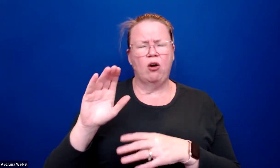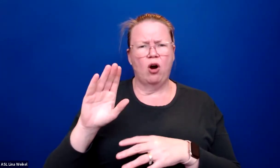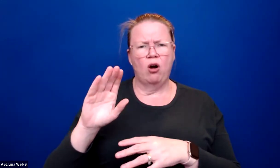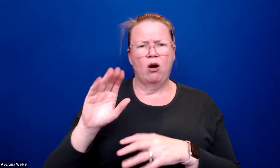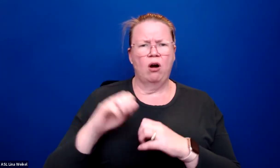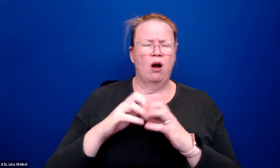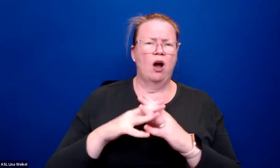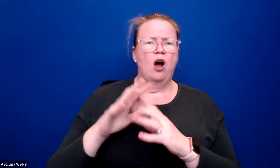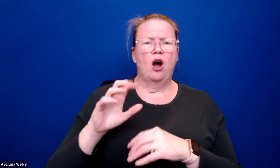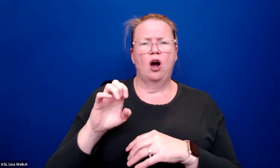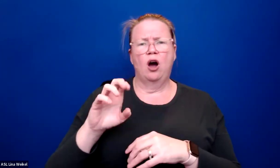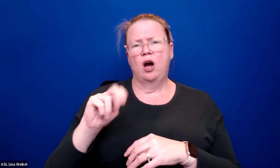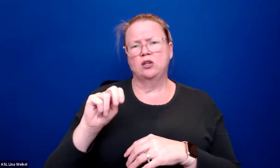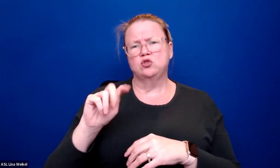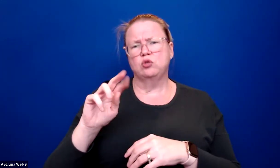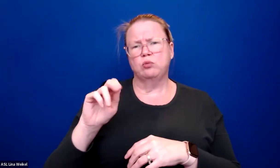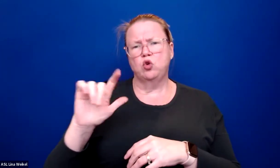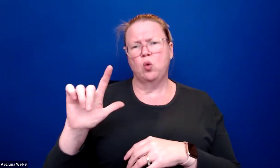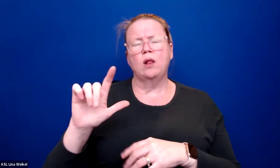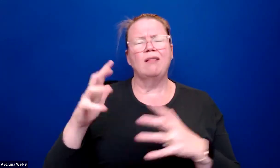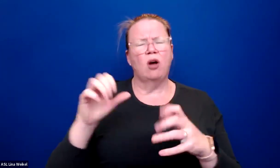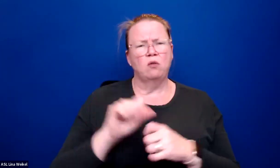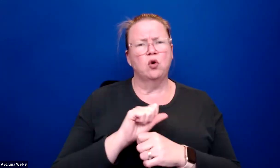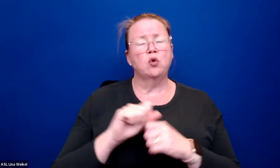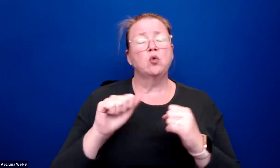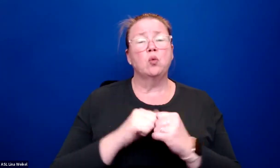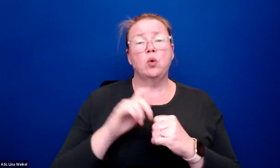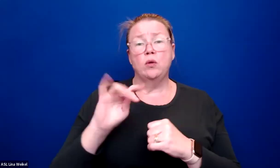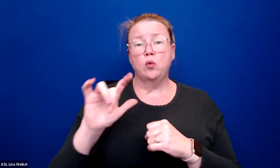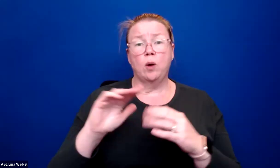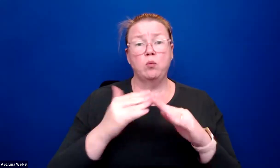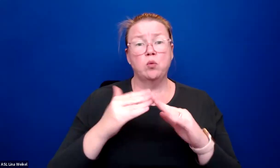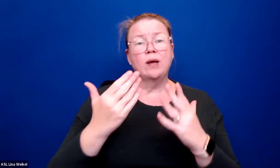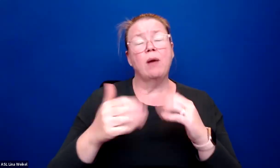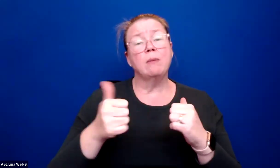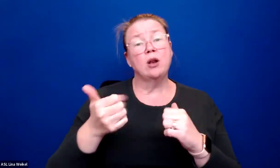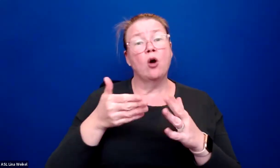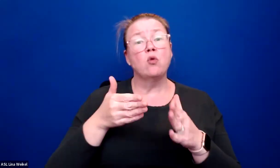Elissa w/ APRIL: with the tribal community. Elissa w/ APRIL: So you might. That might be. Another avenue is to just.